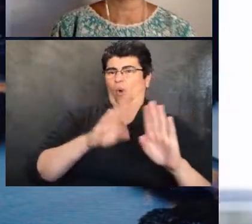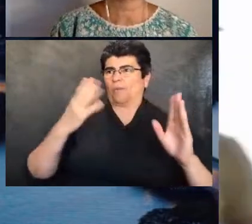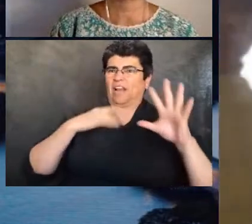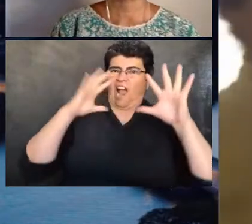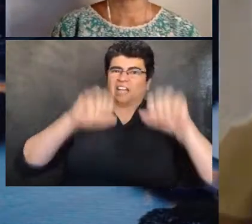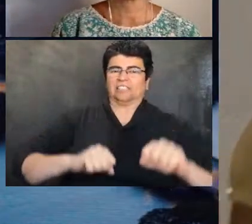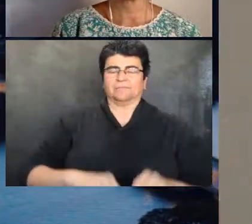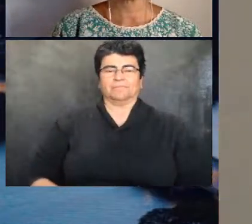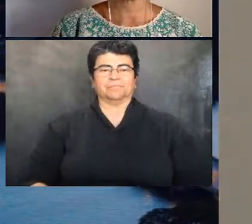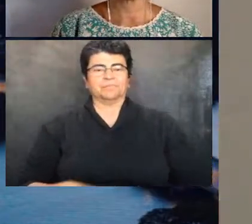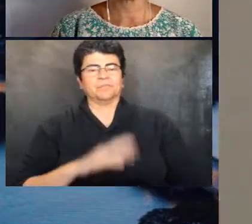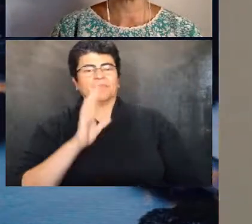Hey, boss.